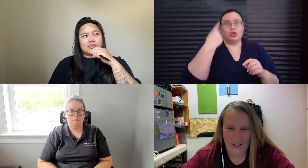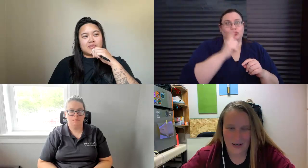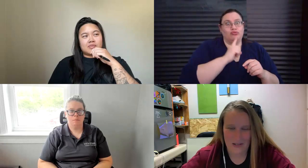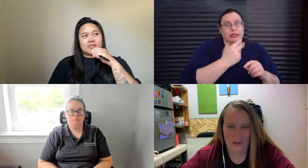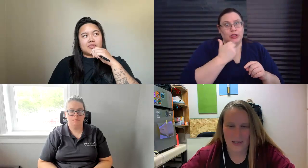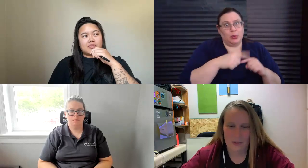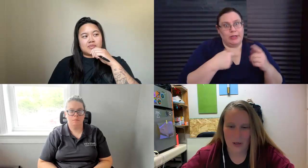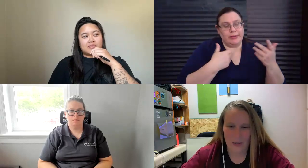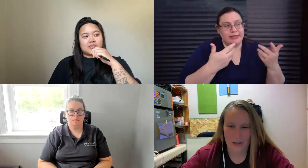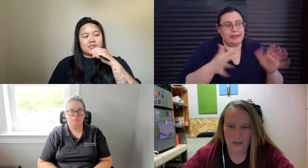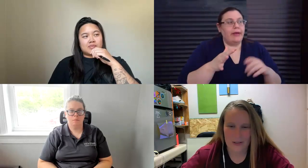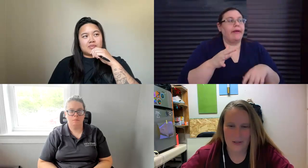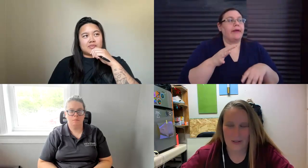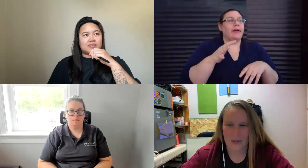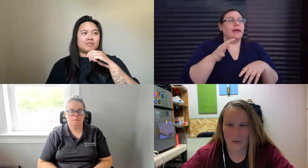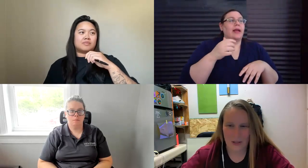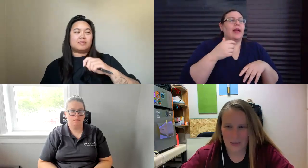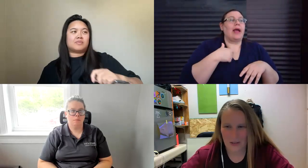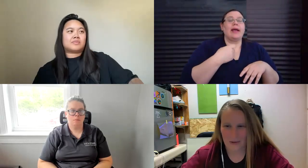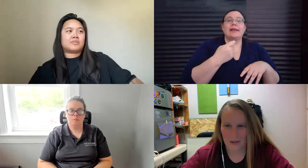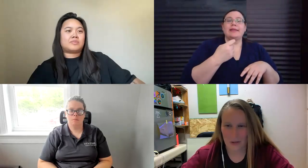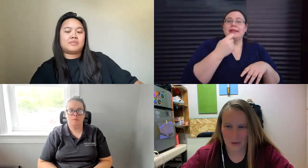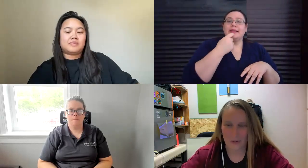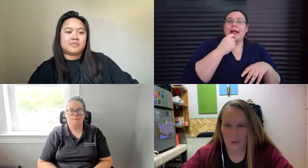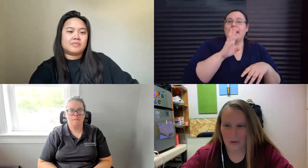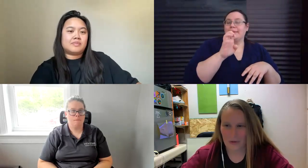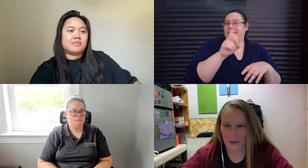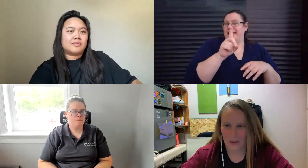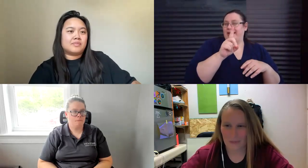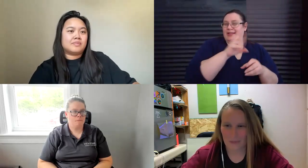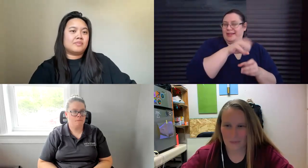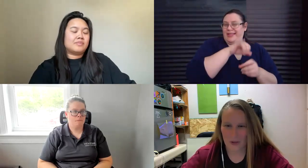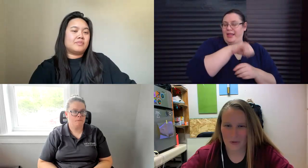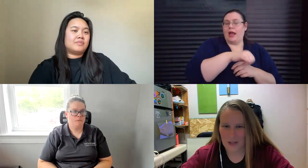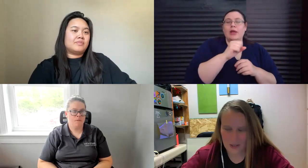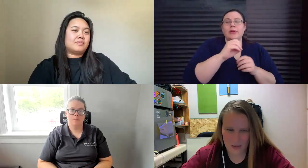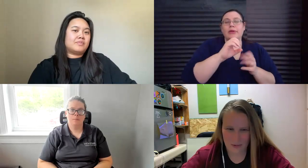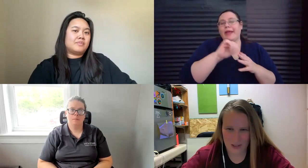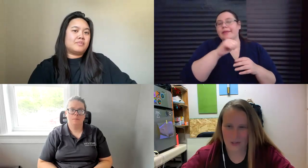And that has glass paint on it so that's showcasing another one of, like, the facets of stained